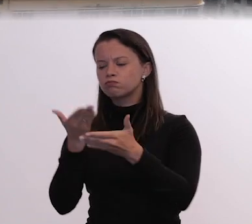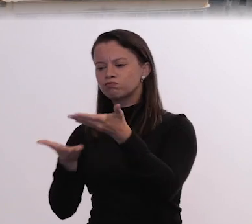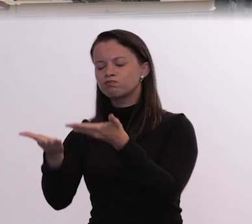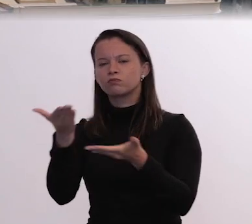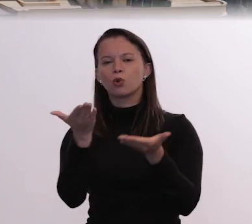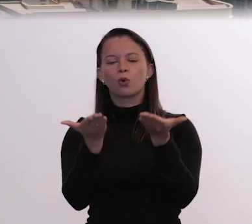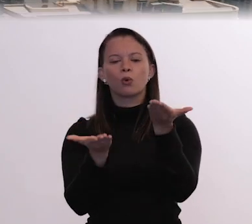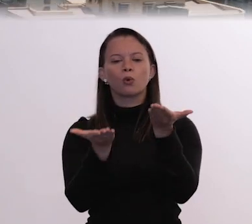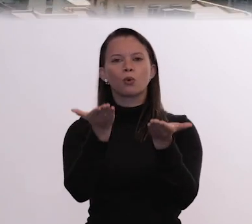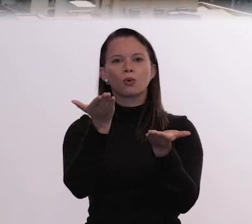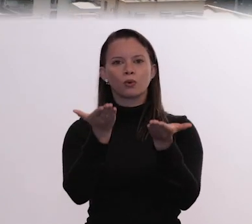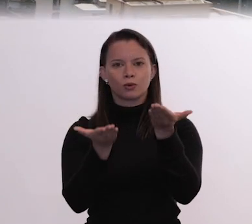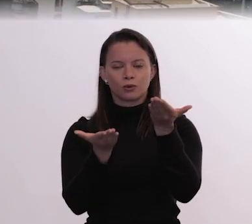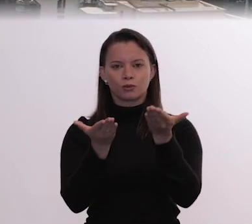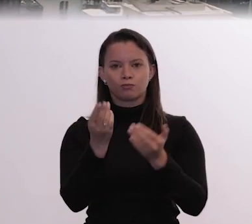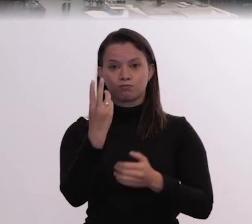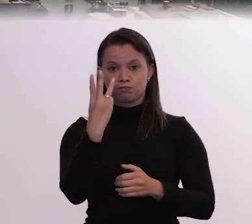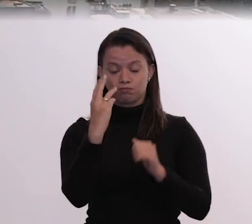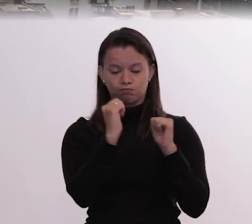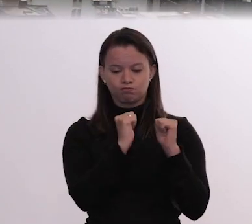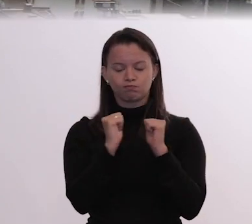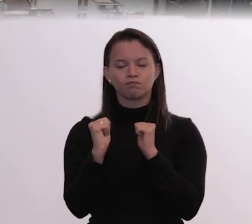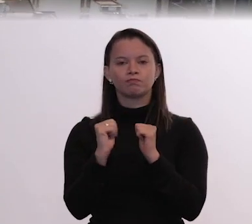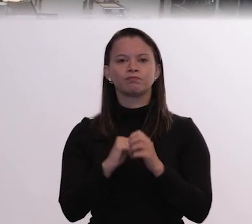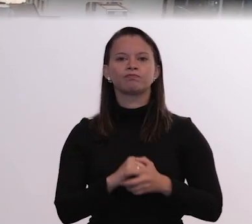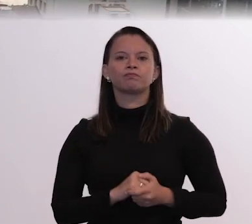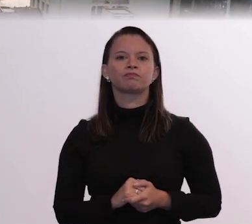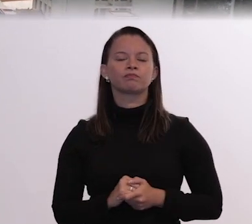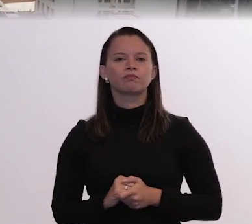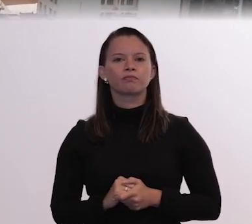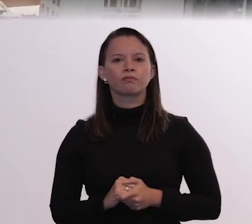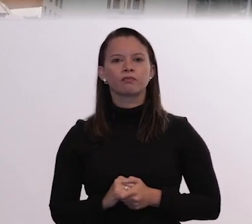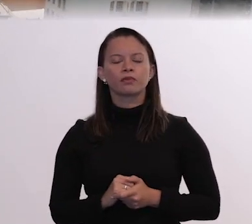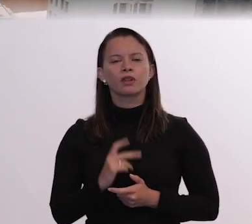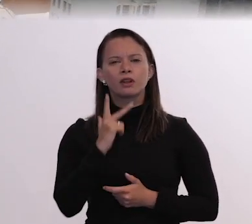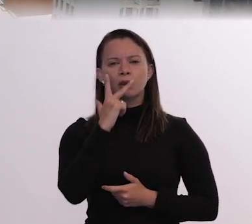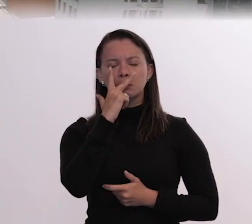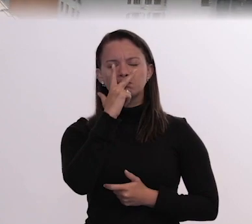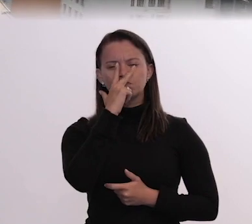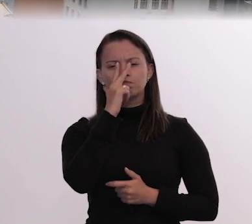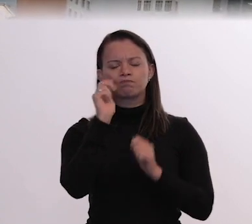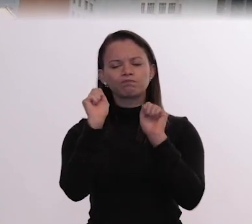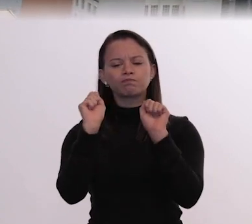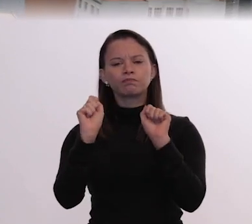I think this possibility starts with a desire for building.